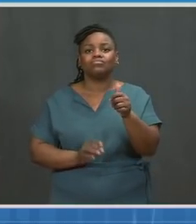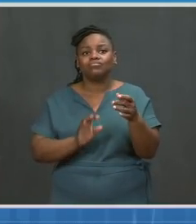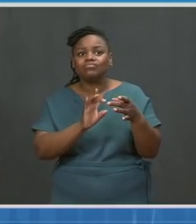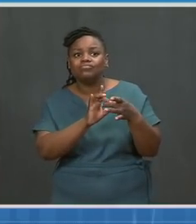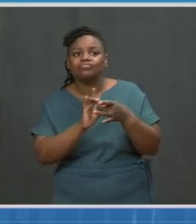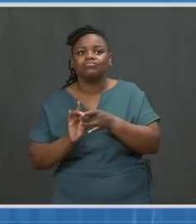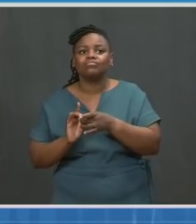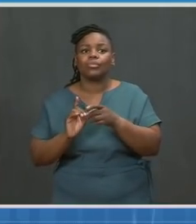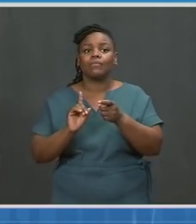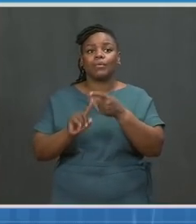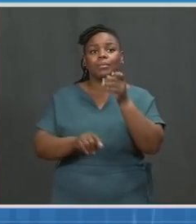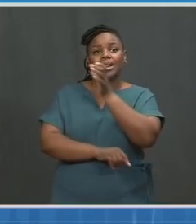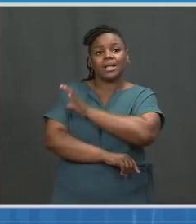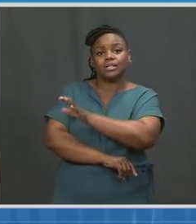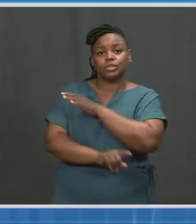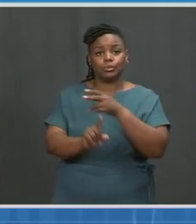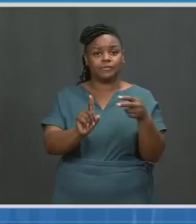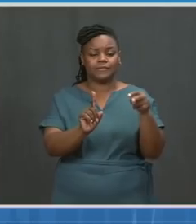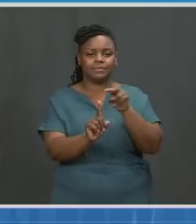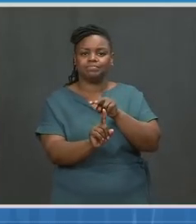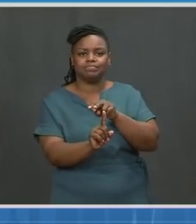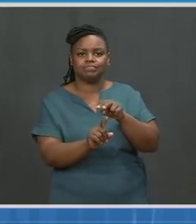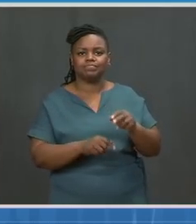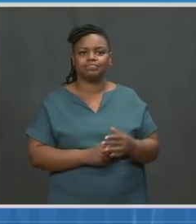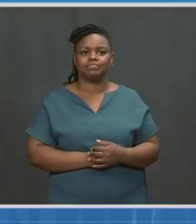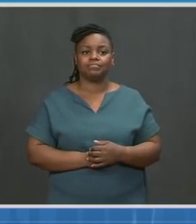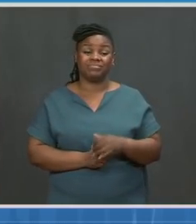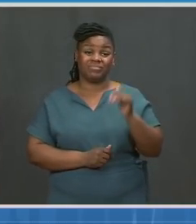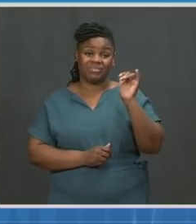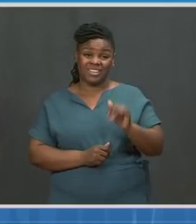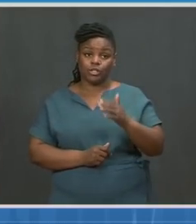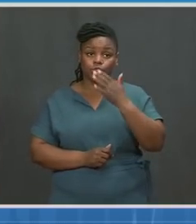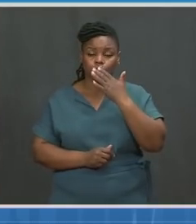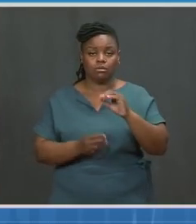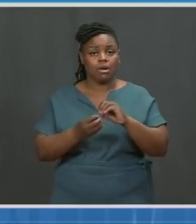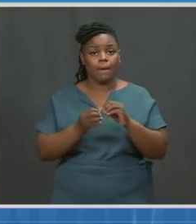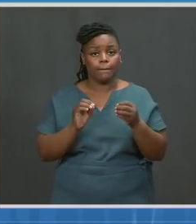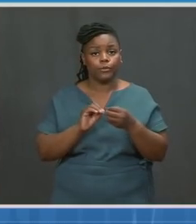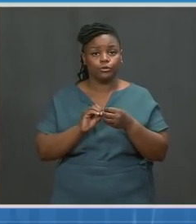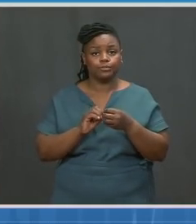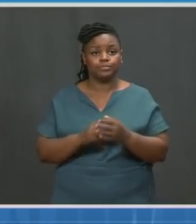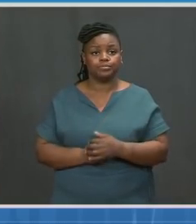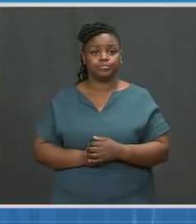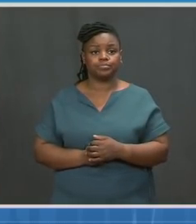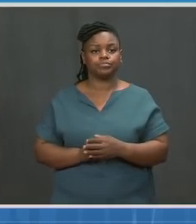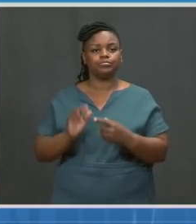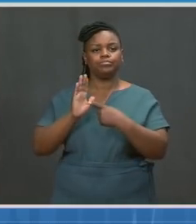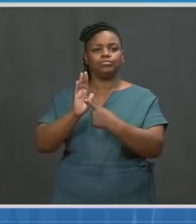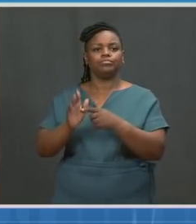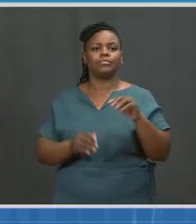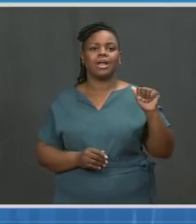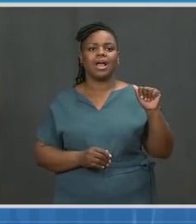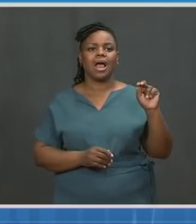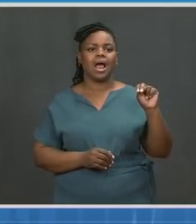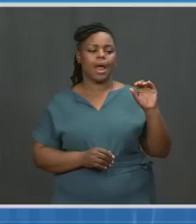since there's a considerable cushion in the antibodies induced by this vaccine. Next slide.